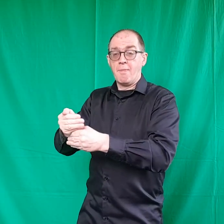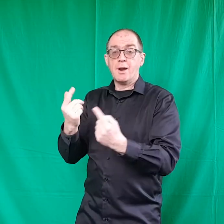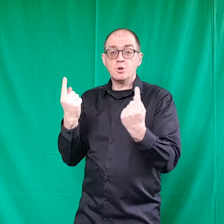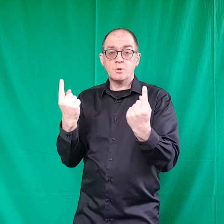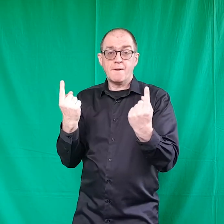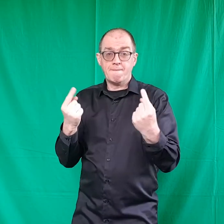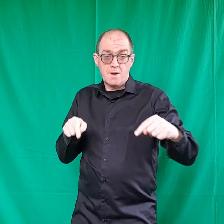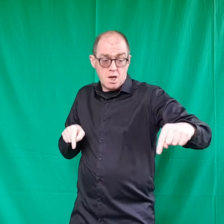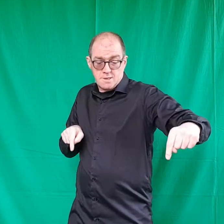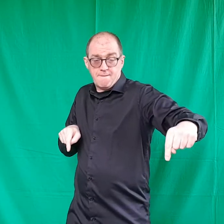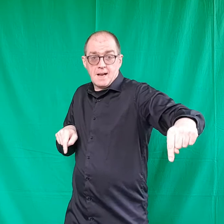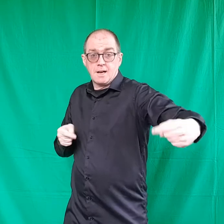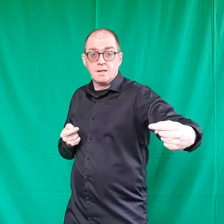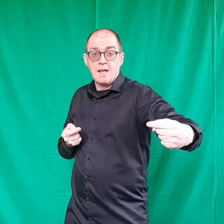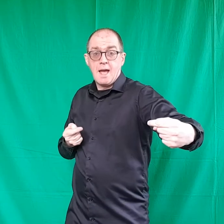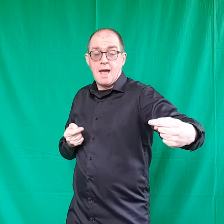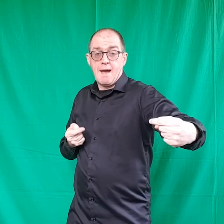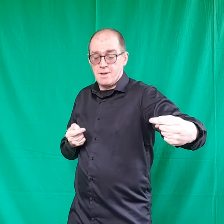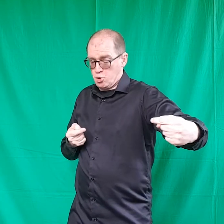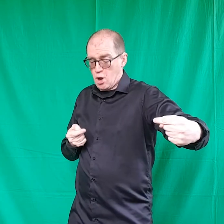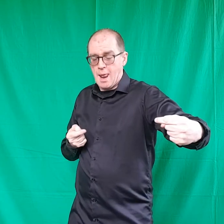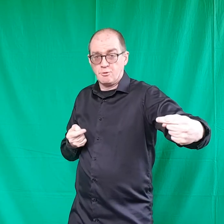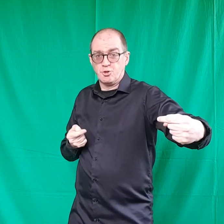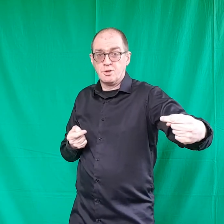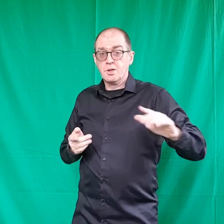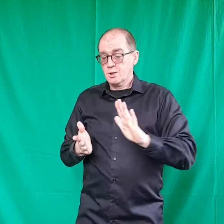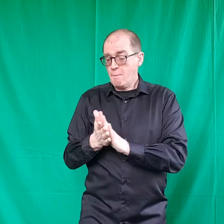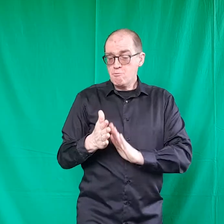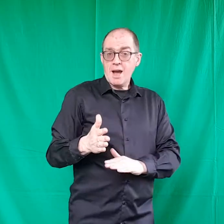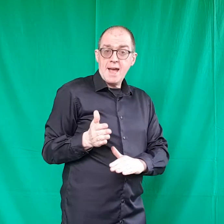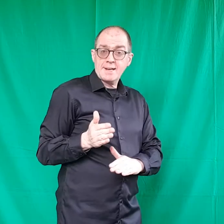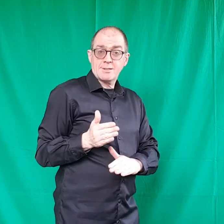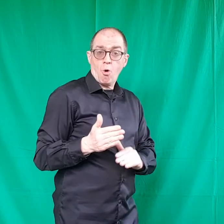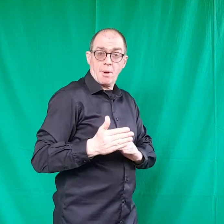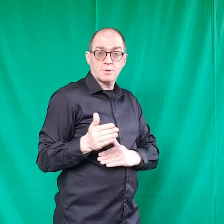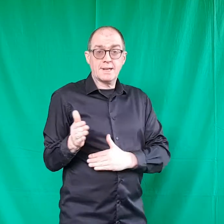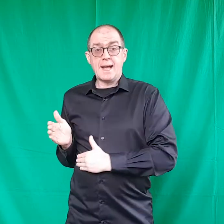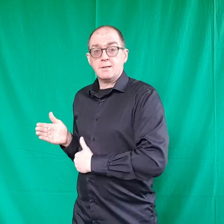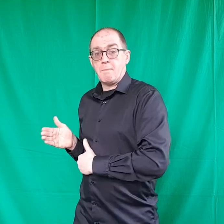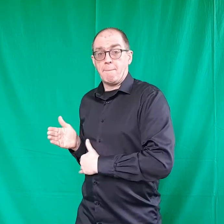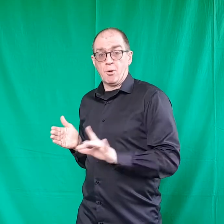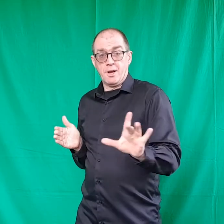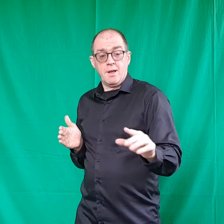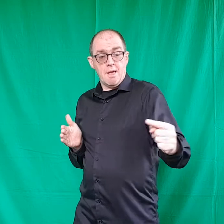and then, using first finger, I have a challenge, and my right hand is almost against my body,